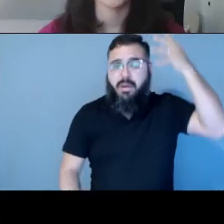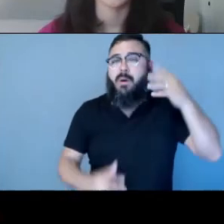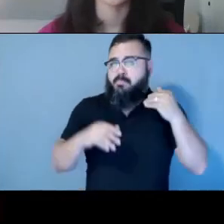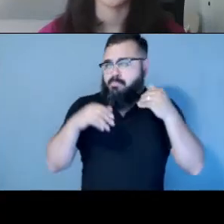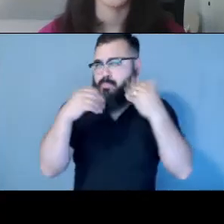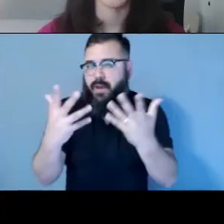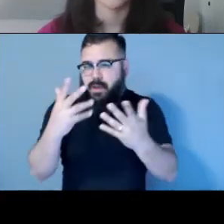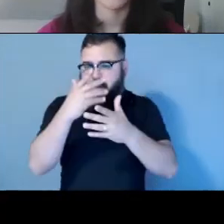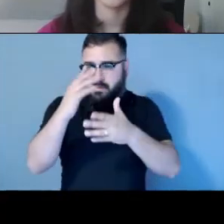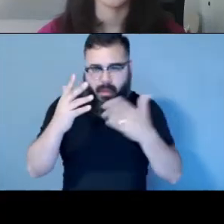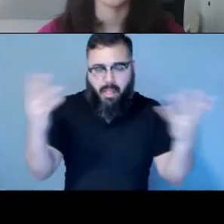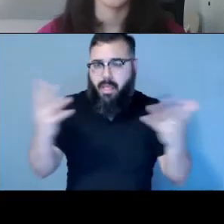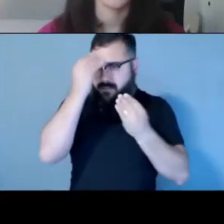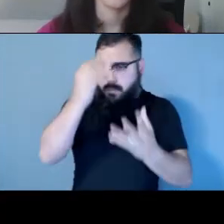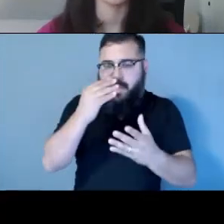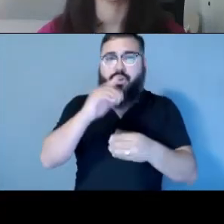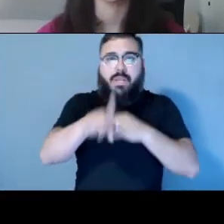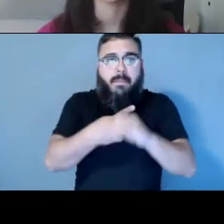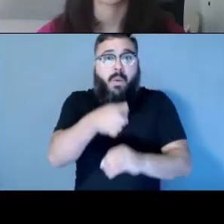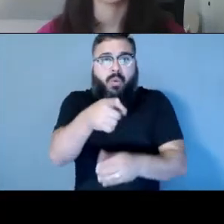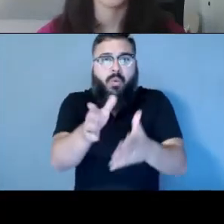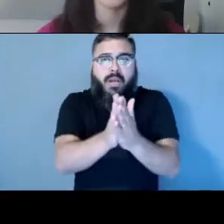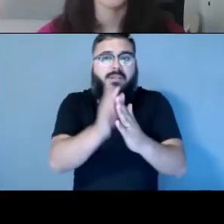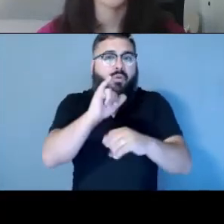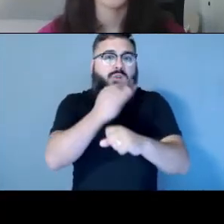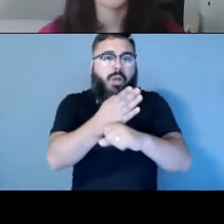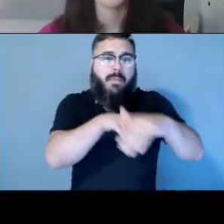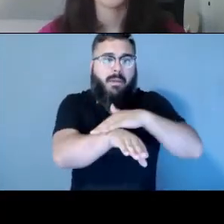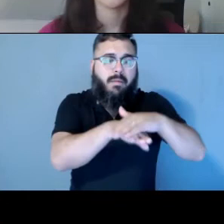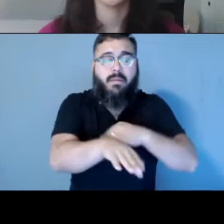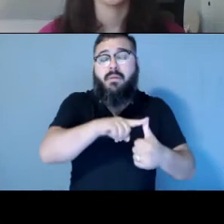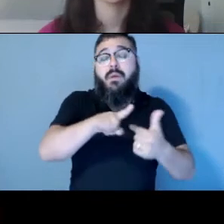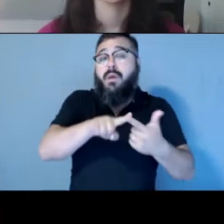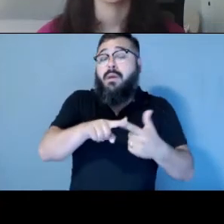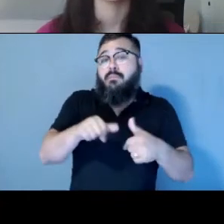about asking for a job accommodation. It gives you a sample letter you can use for your employer,